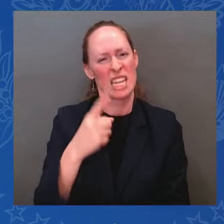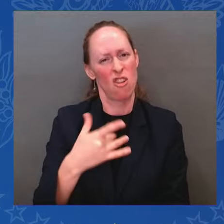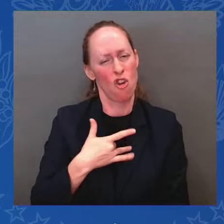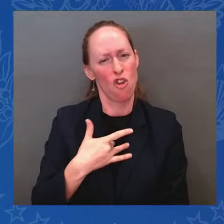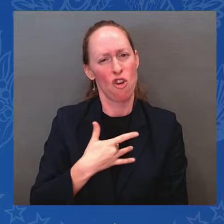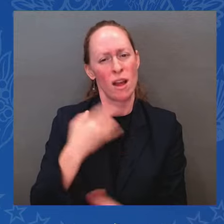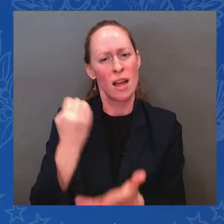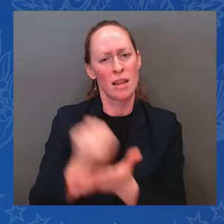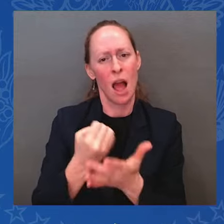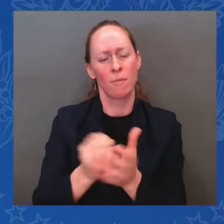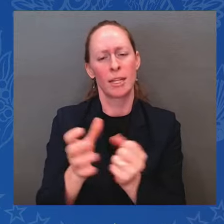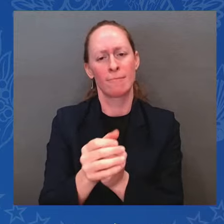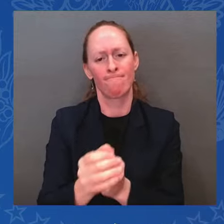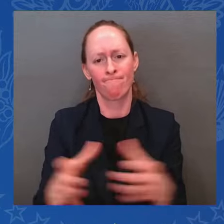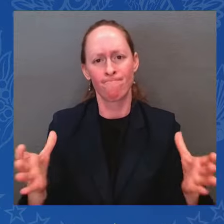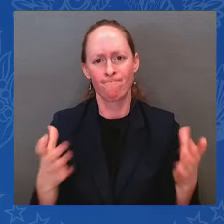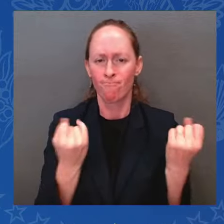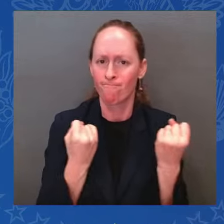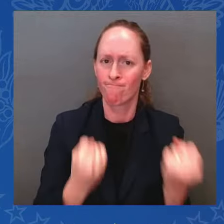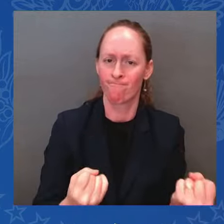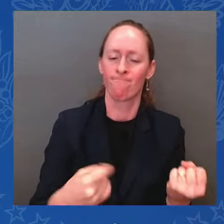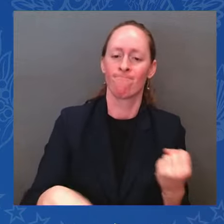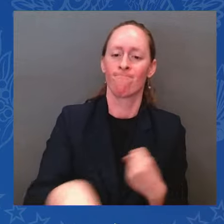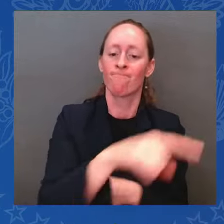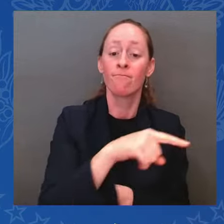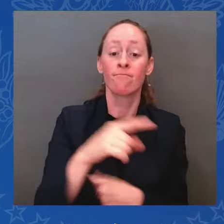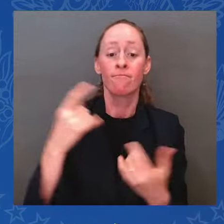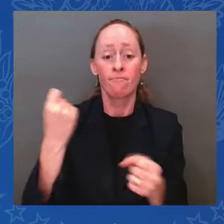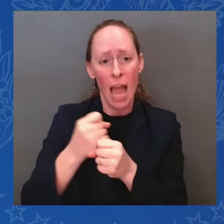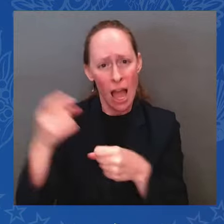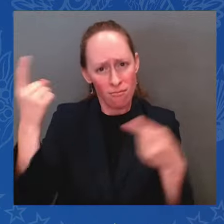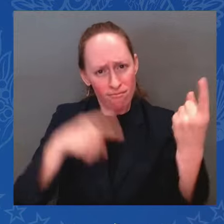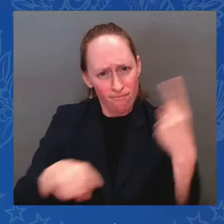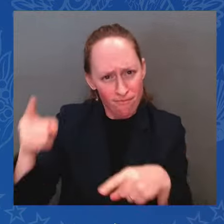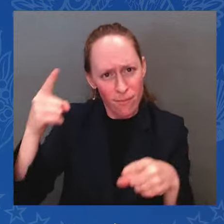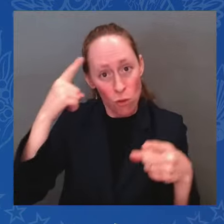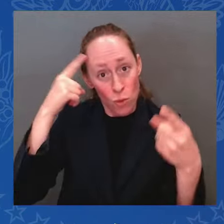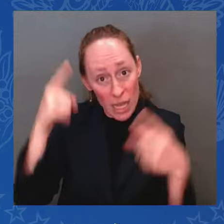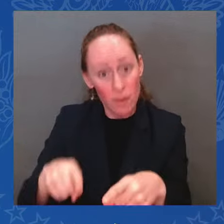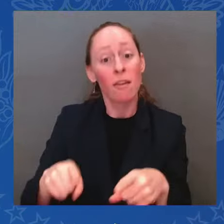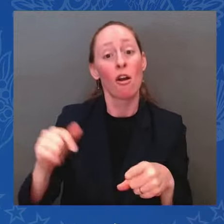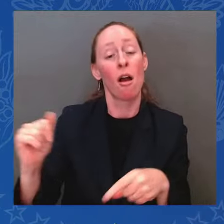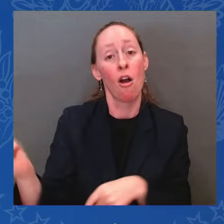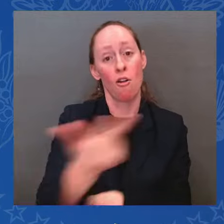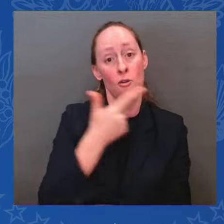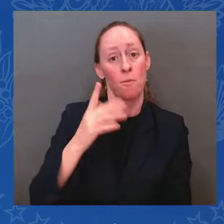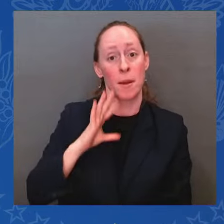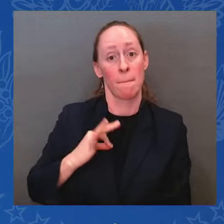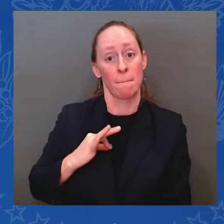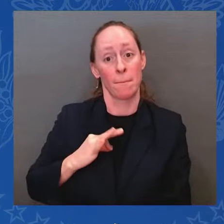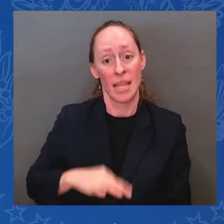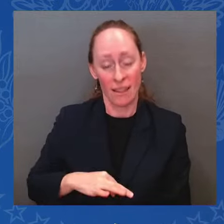It's my hope that the parties can return to the negotiation table to forge a win-win agreement to continue our active engagement.